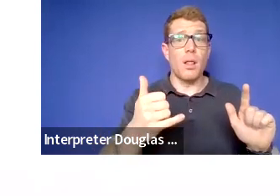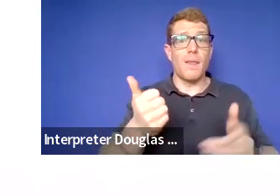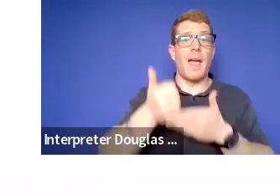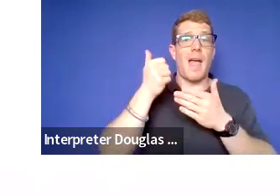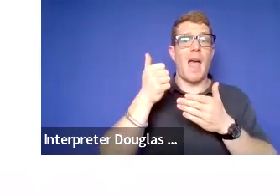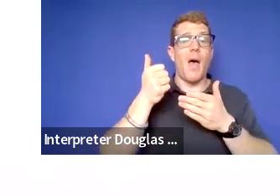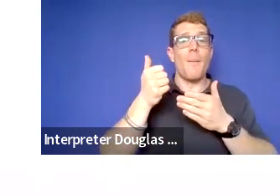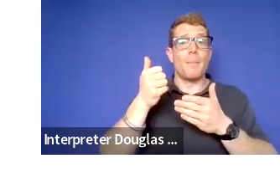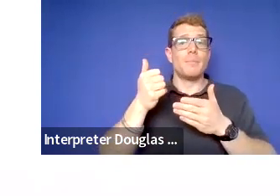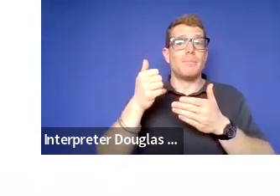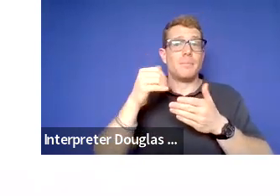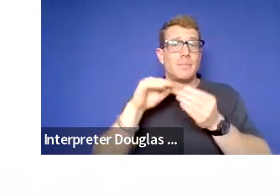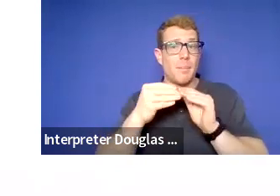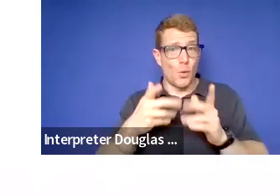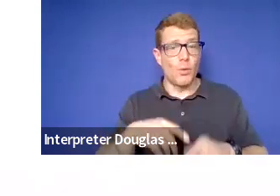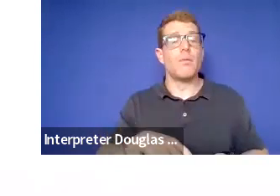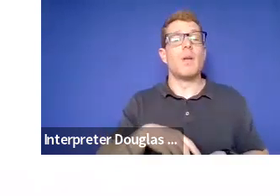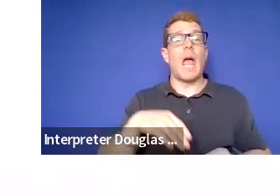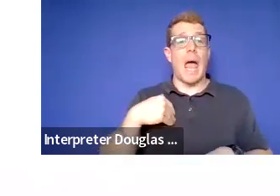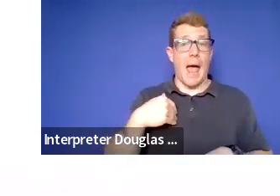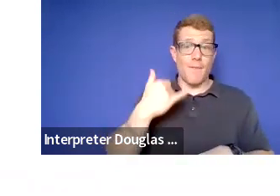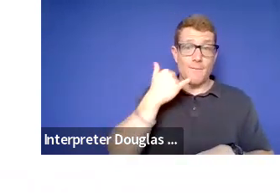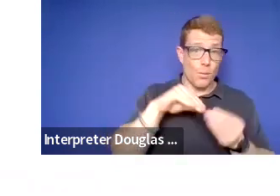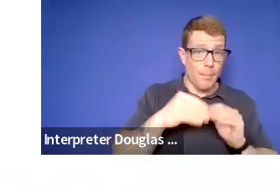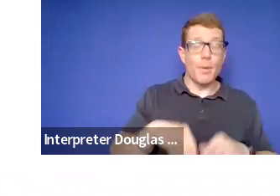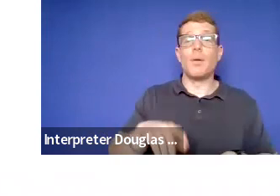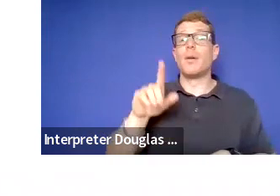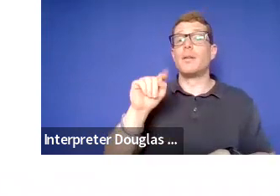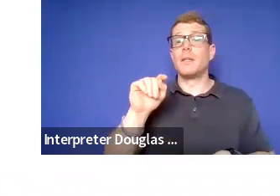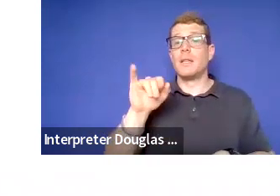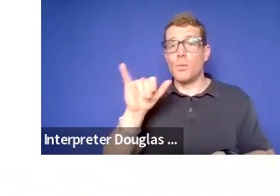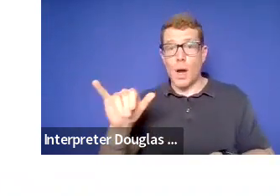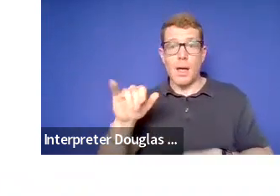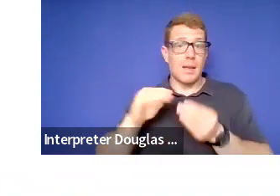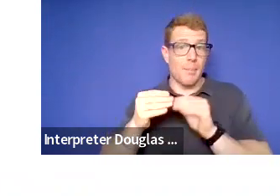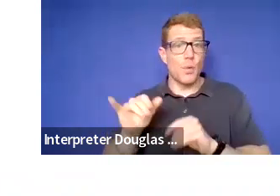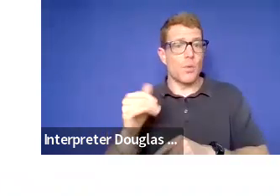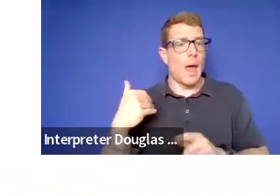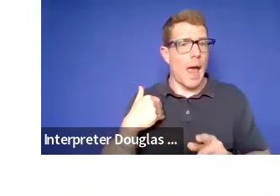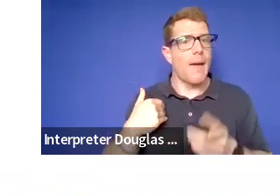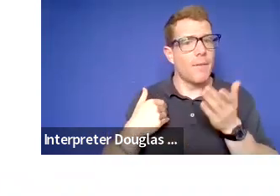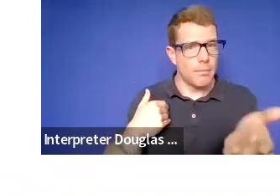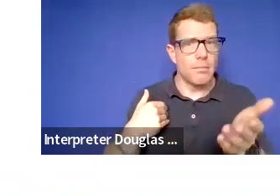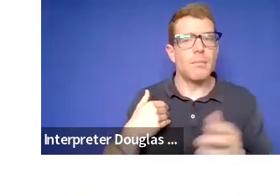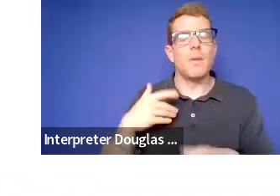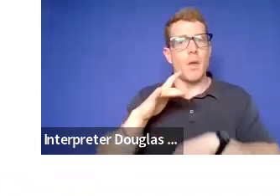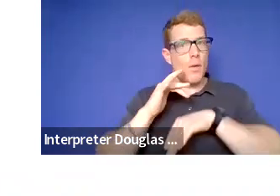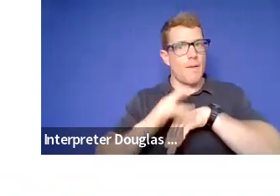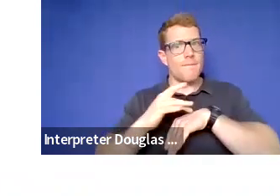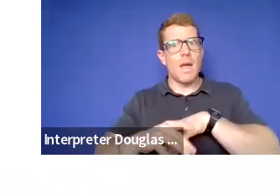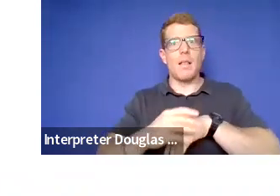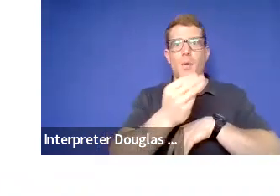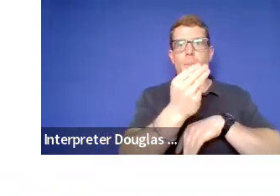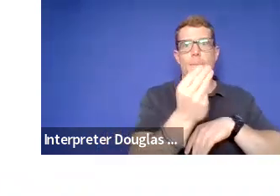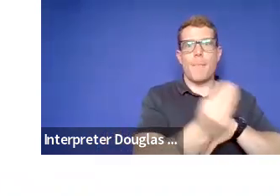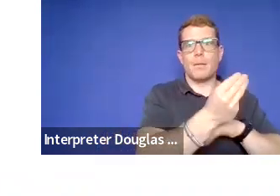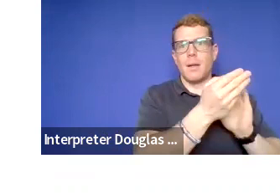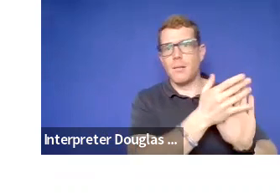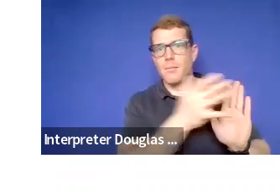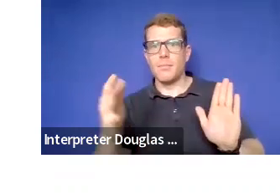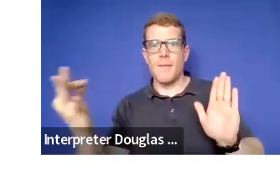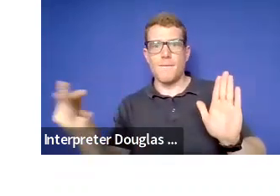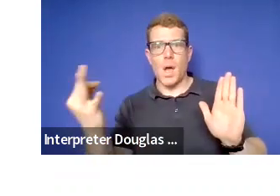That's also a Tty. number they are available to a one who is extended services from most Monday through Friday, from 8 Am.